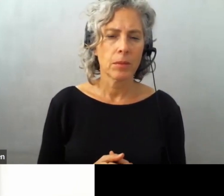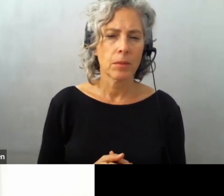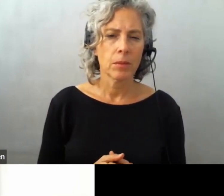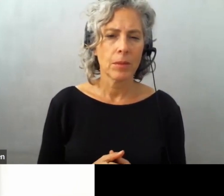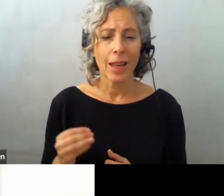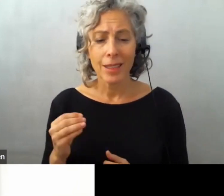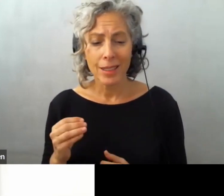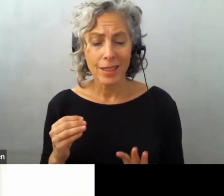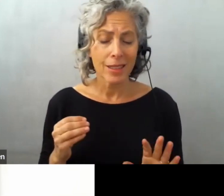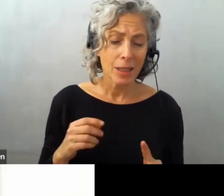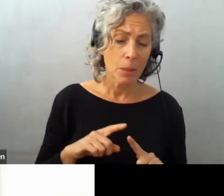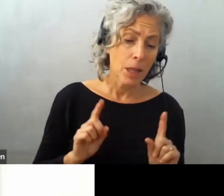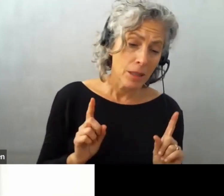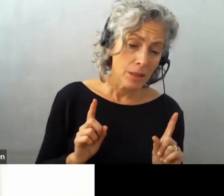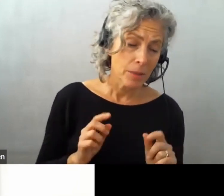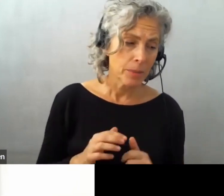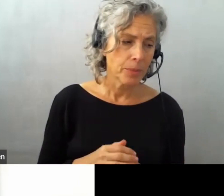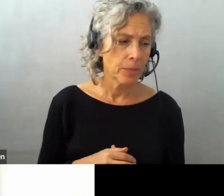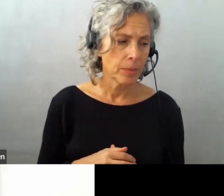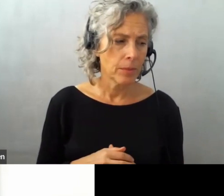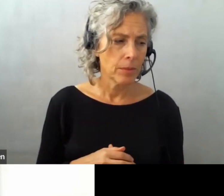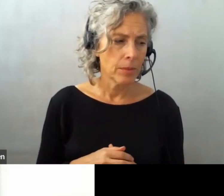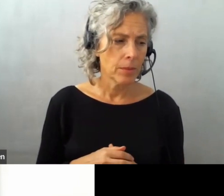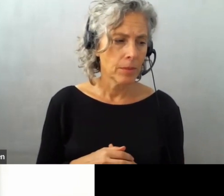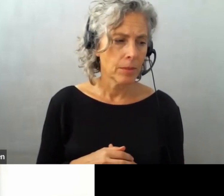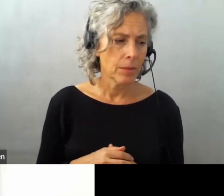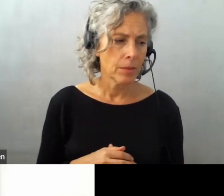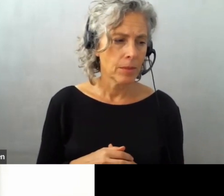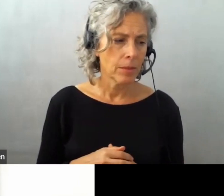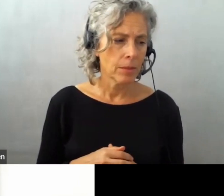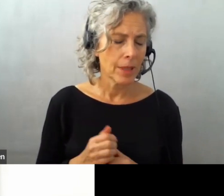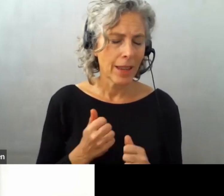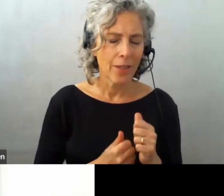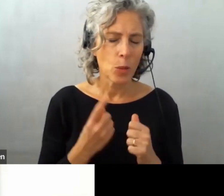on the other hand, um, everyone, not everyone, but I think a lot of people benefit from in person